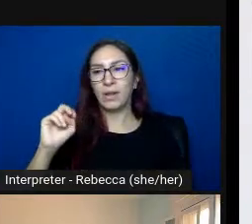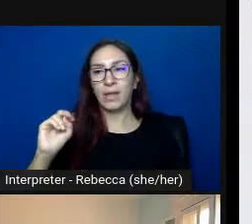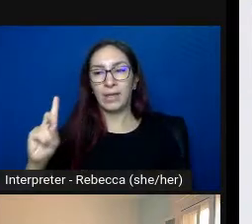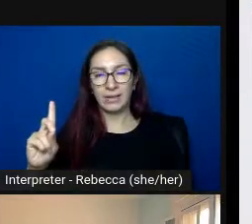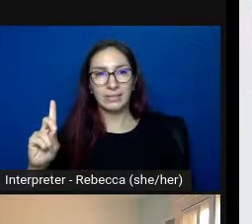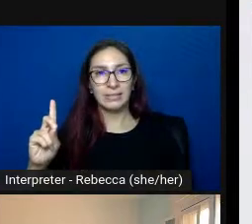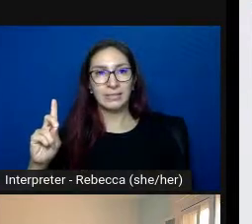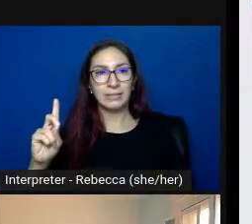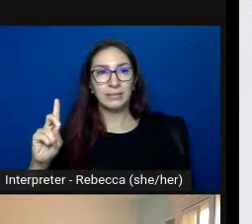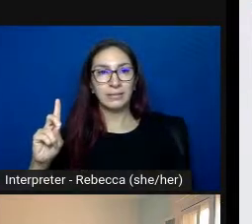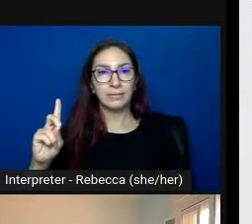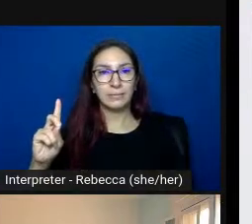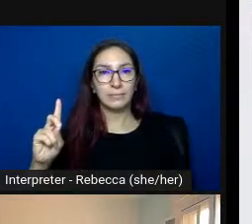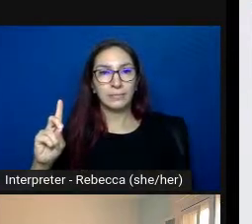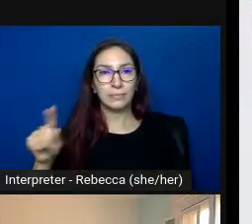no matter what a